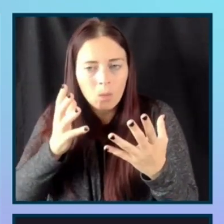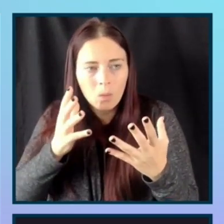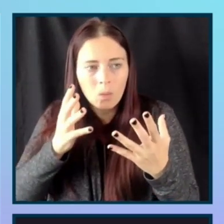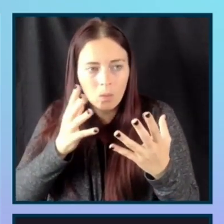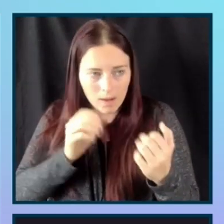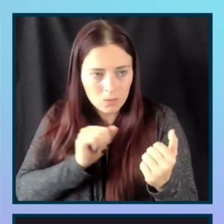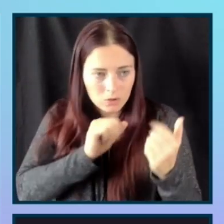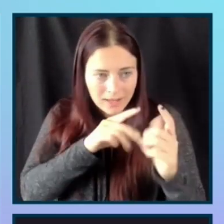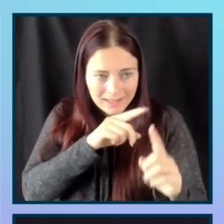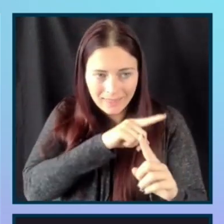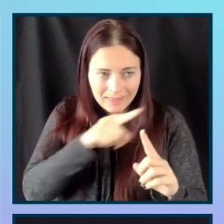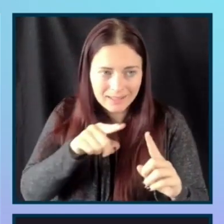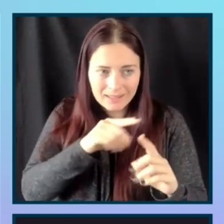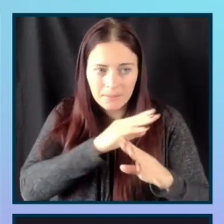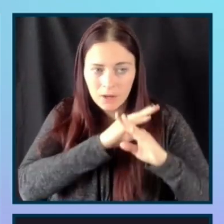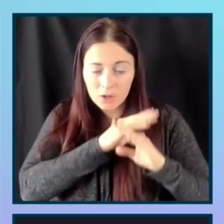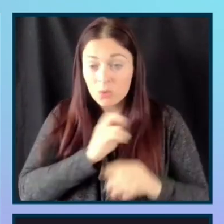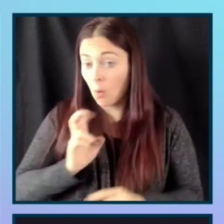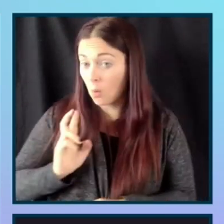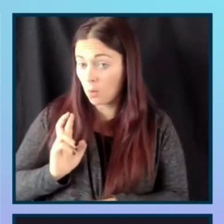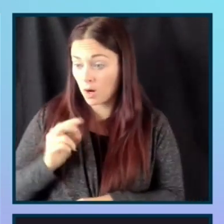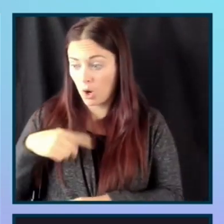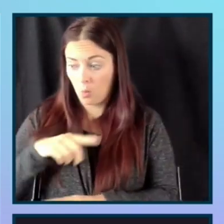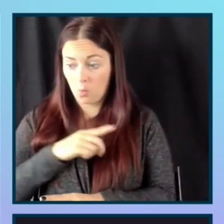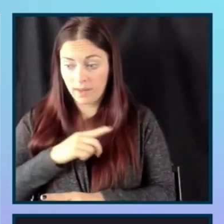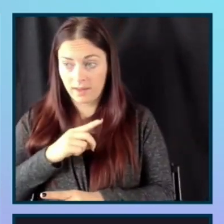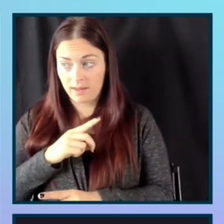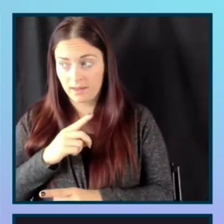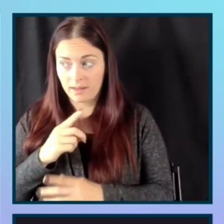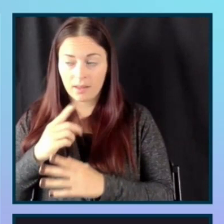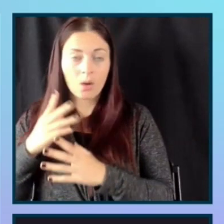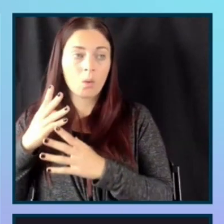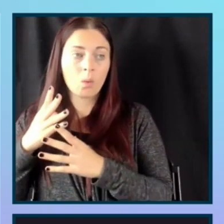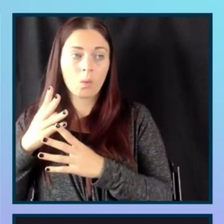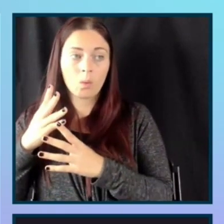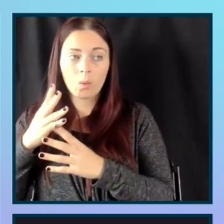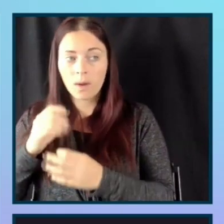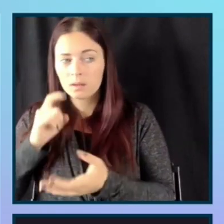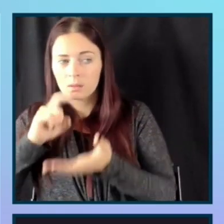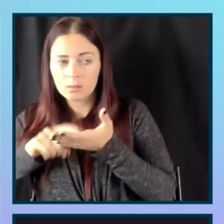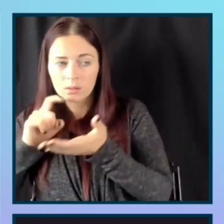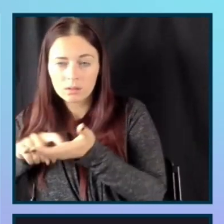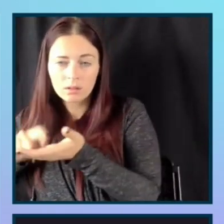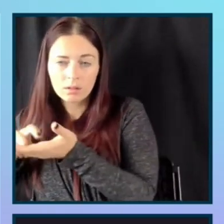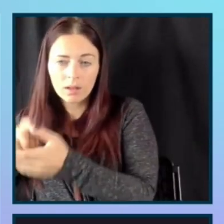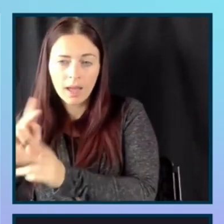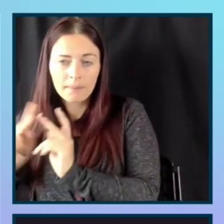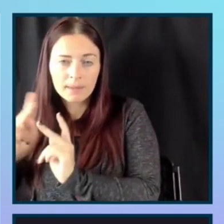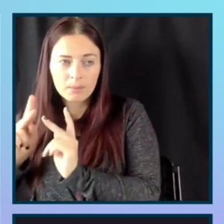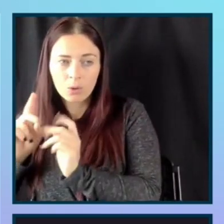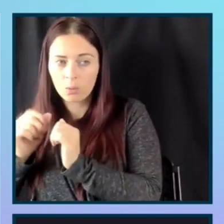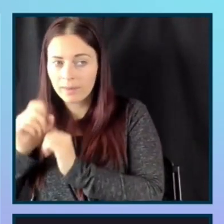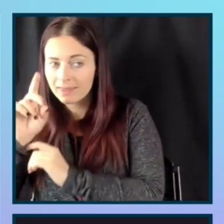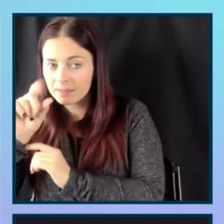"I wanna count the amount of people who potentially have disabilities impairments or from marginalized communities?" "Put them into a bucket,